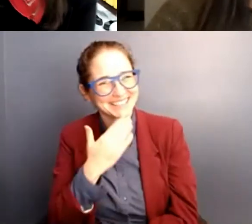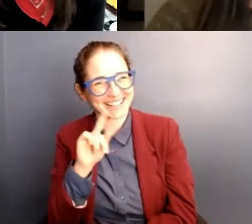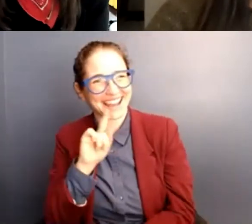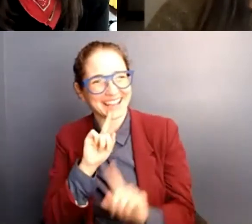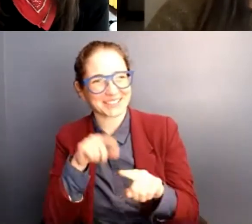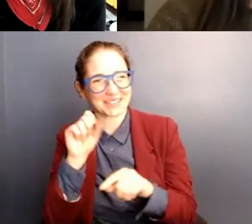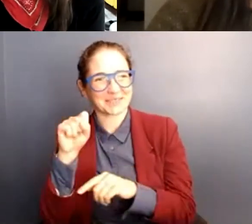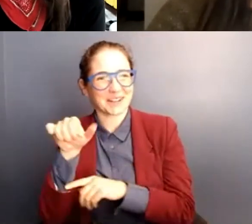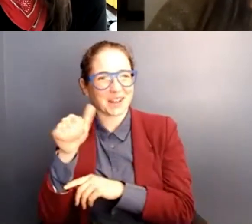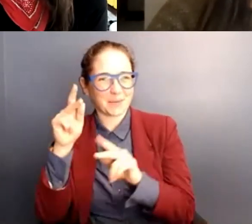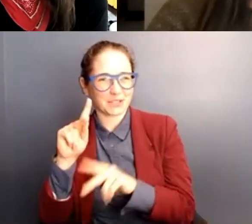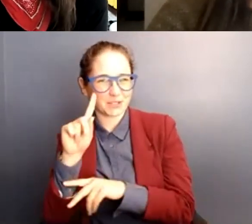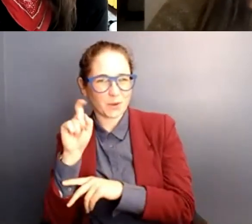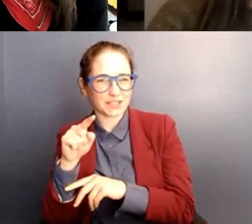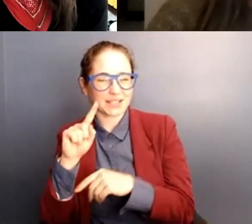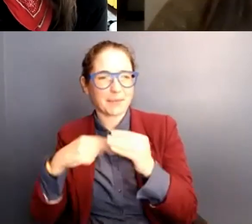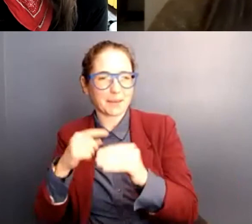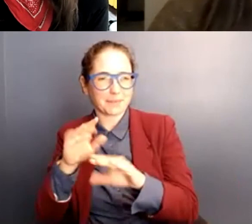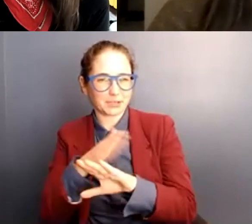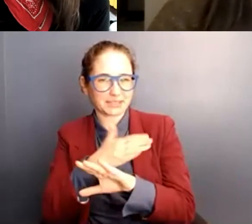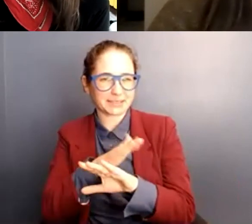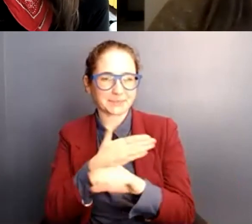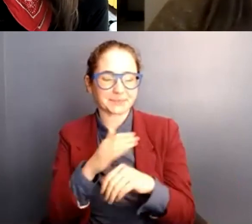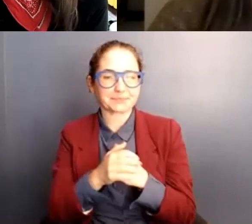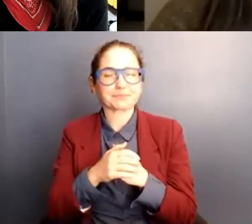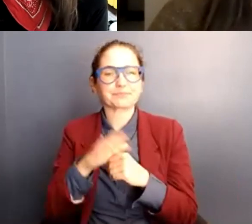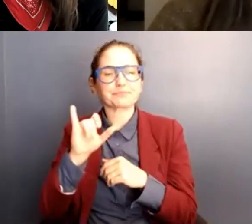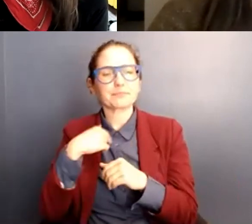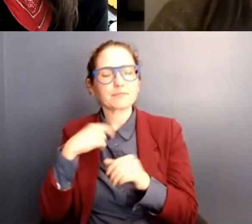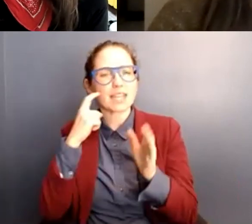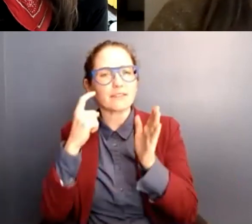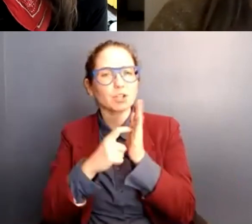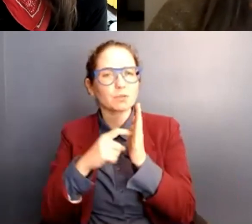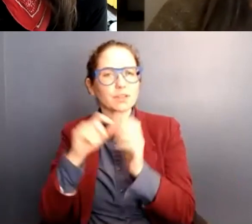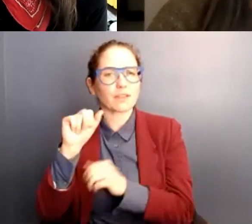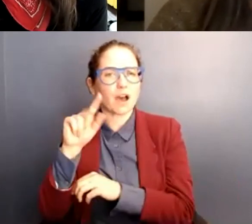another question about music. I've noticed that auto captions translate